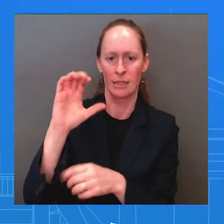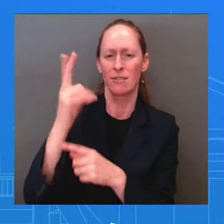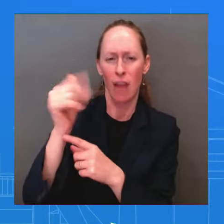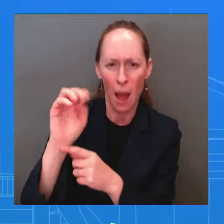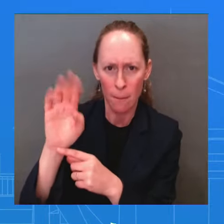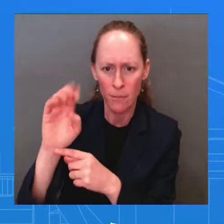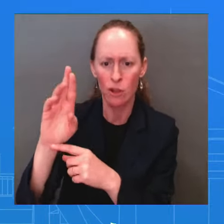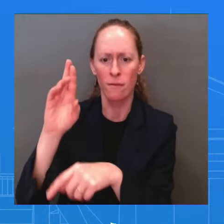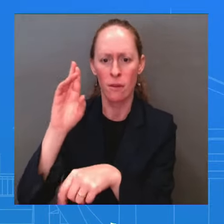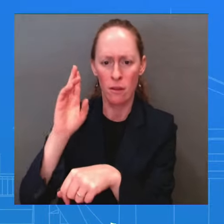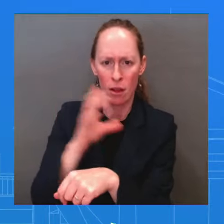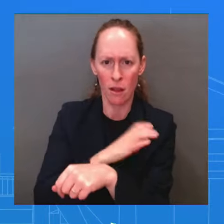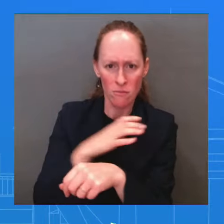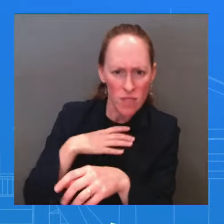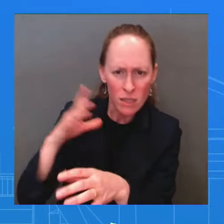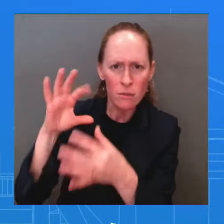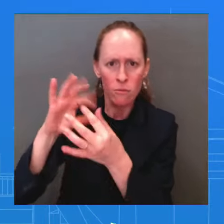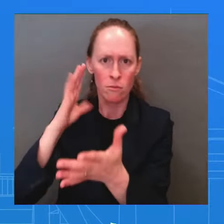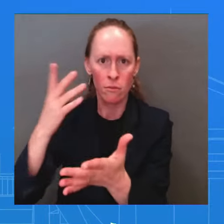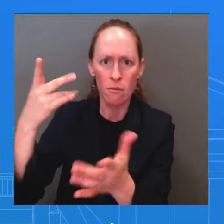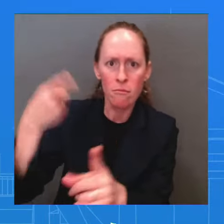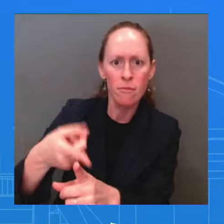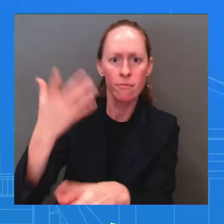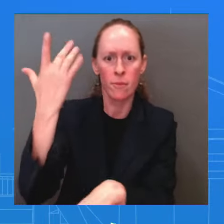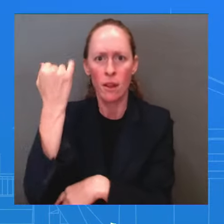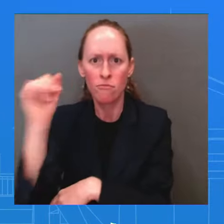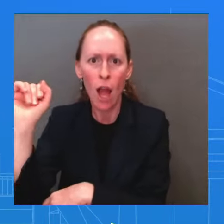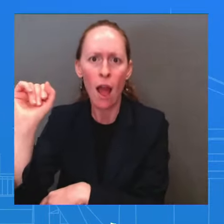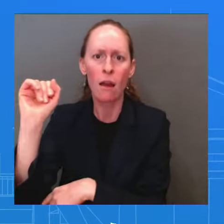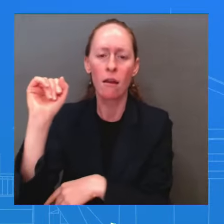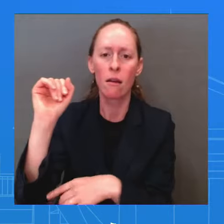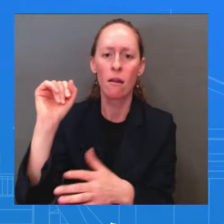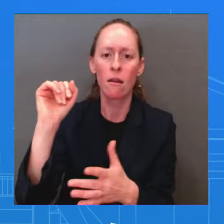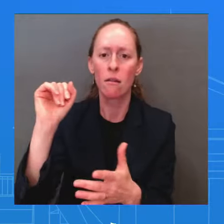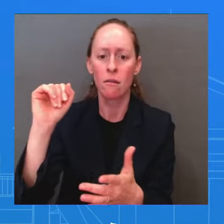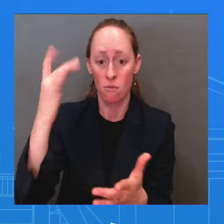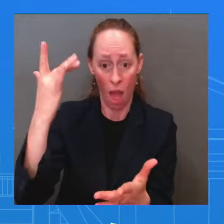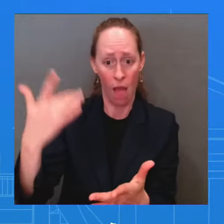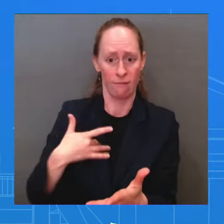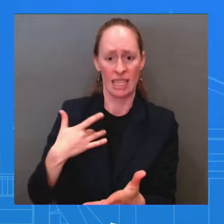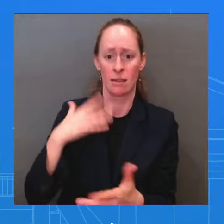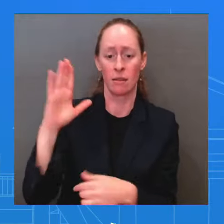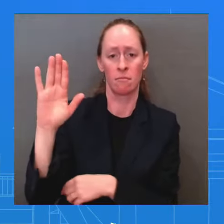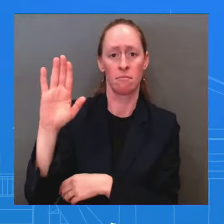is the natural result of the Biden administration's 'whole-of-government' approach to promoting unionization at all costs…